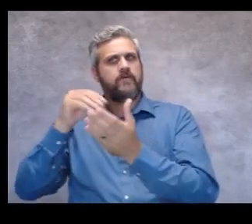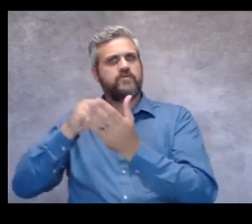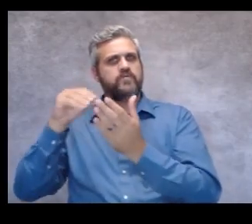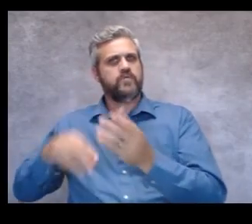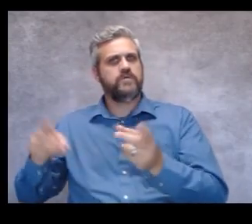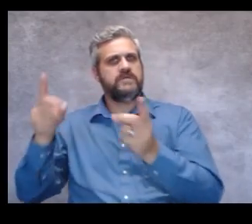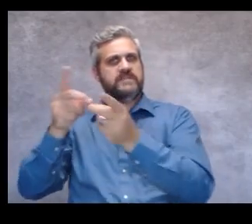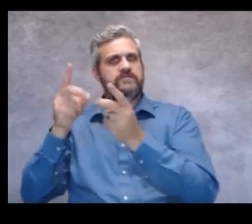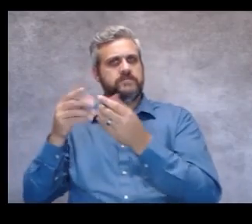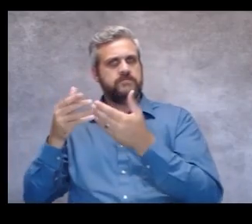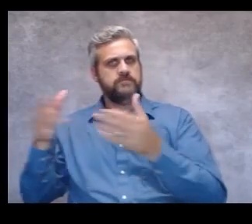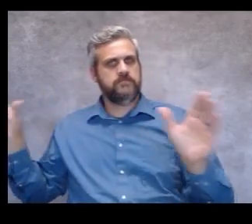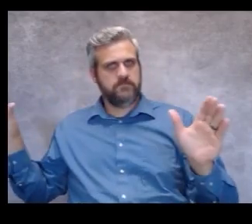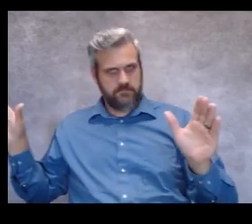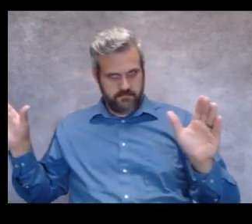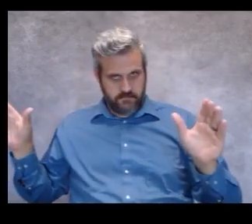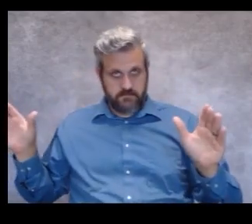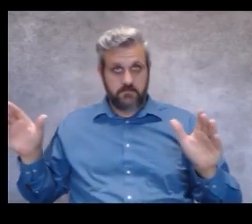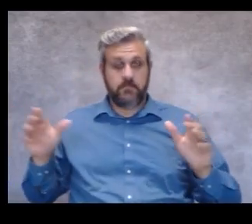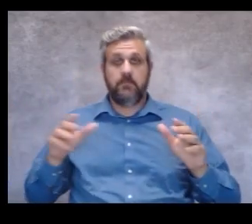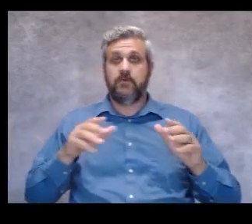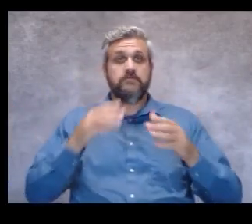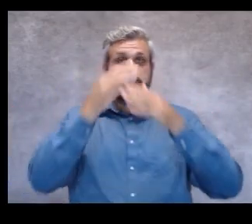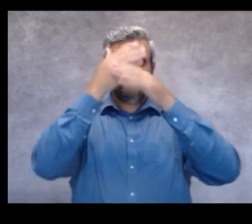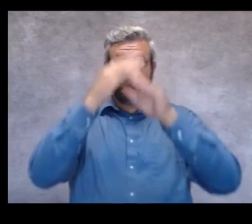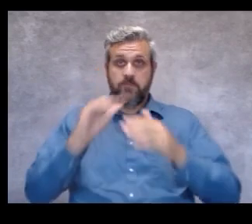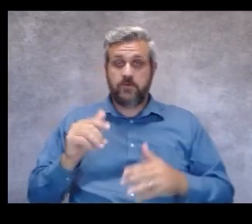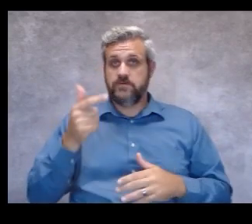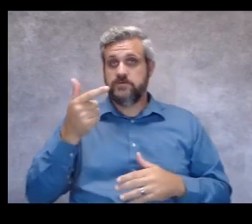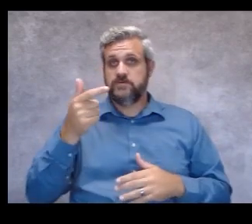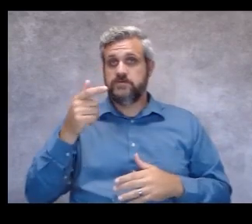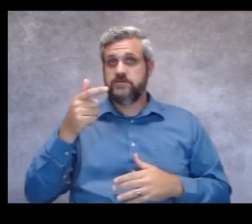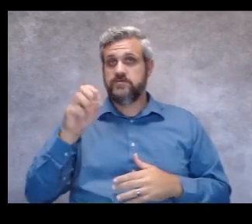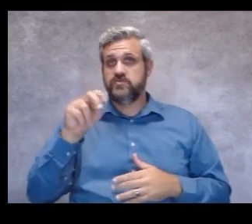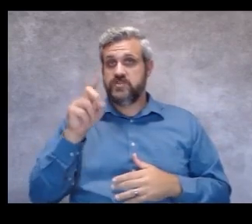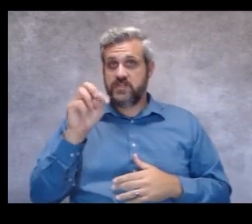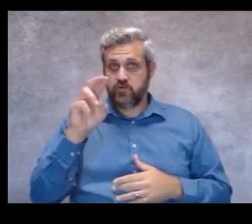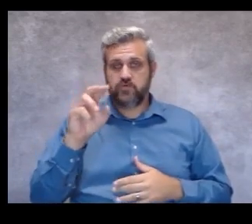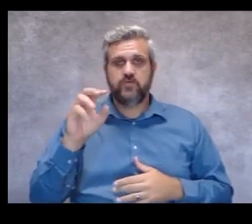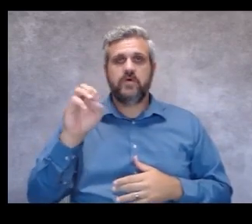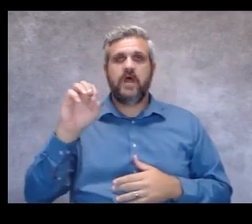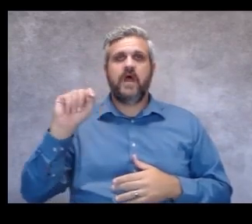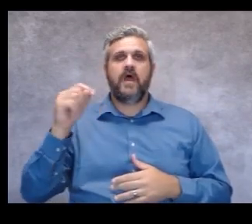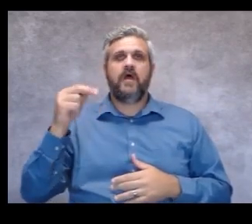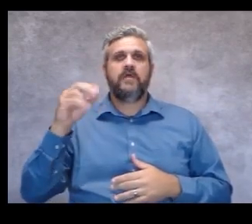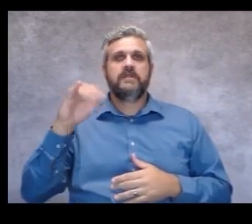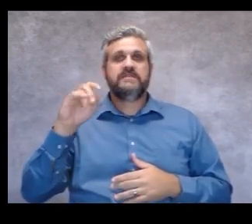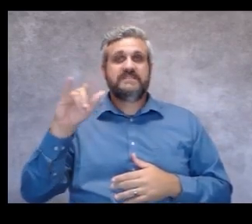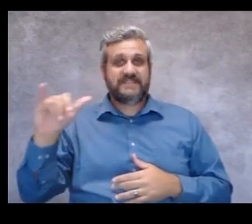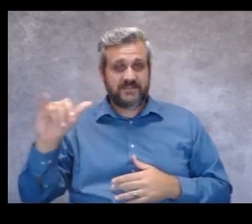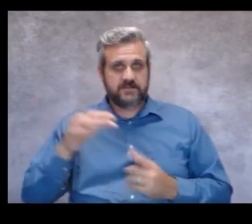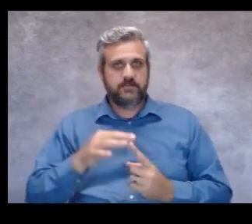district. It is disegregated by gender, ethnicity, and special populations.